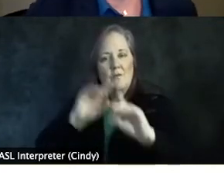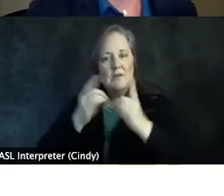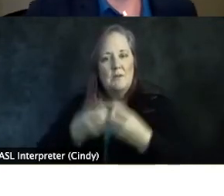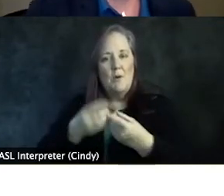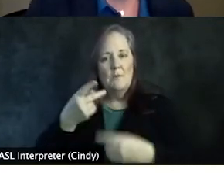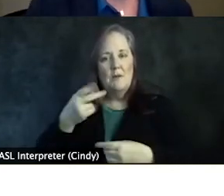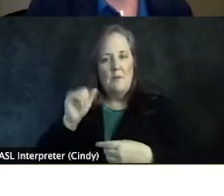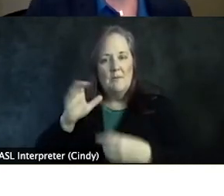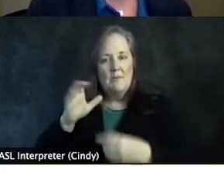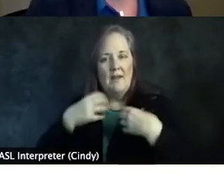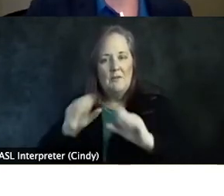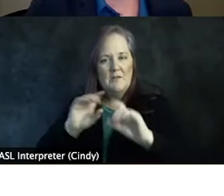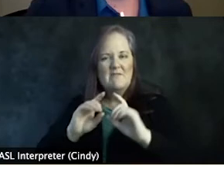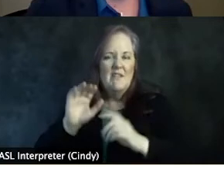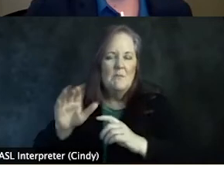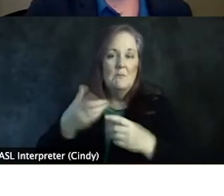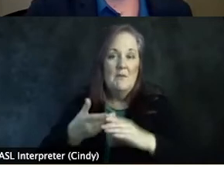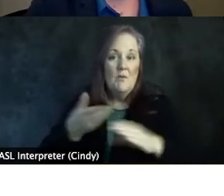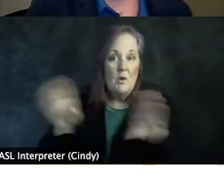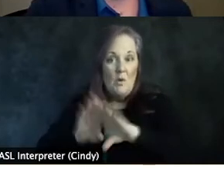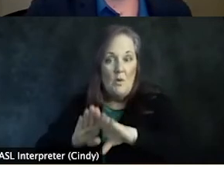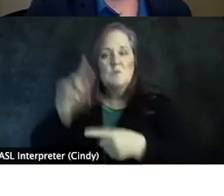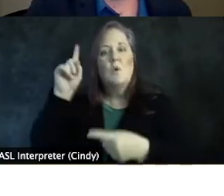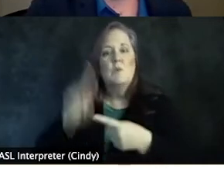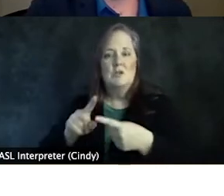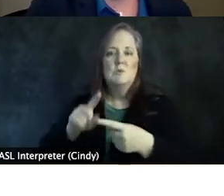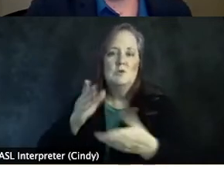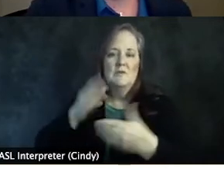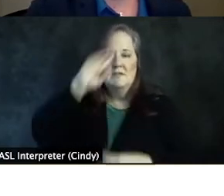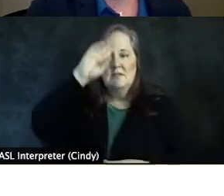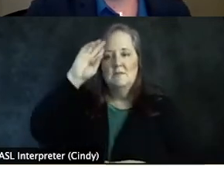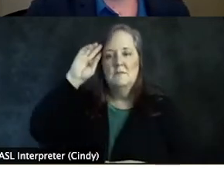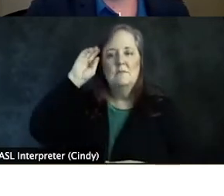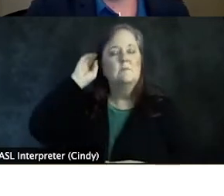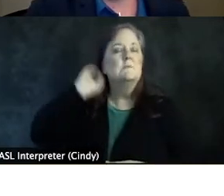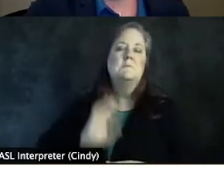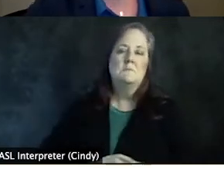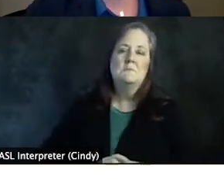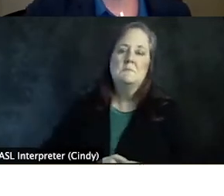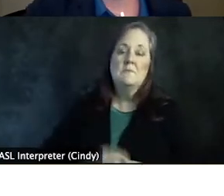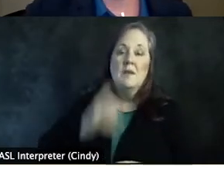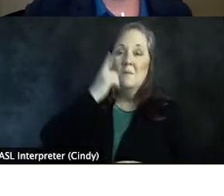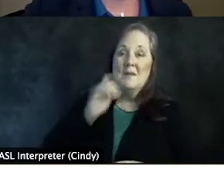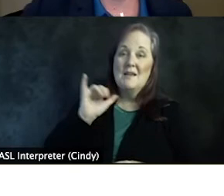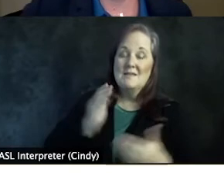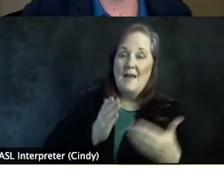So the Democratic Party, the Green Party, and the Peace and Freedom Party are all in support. And the Republican and Libertarian parties are in opposition.